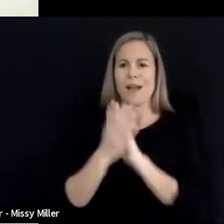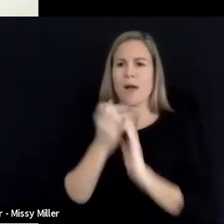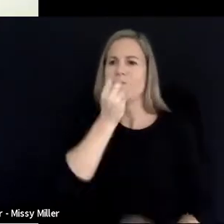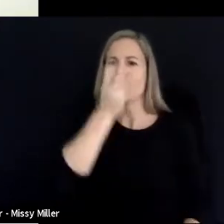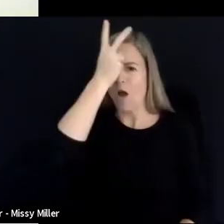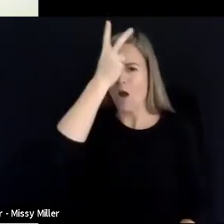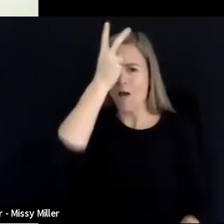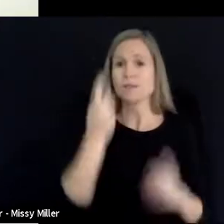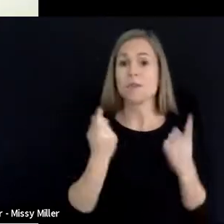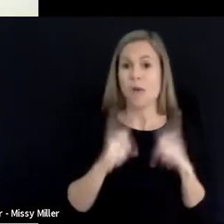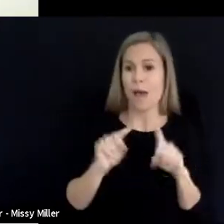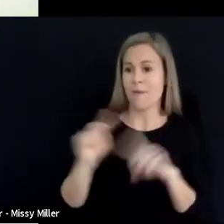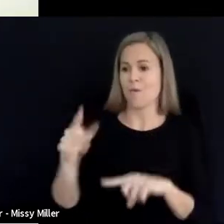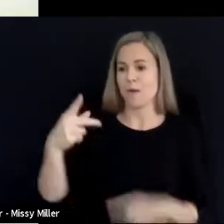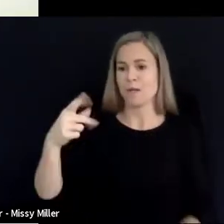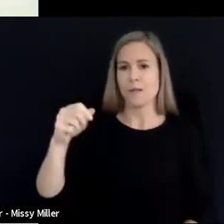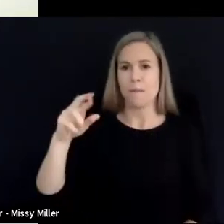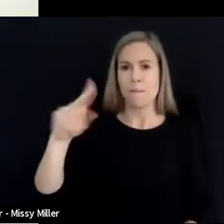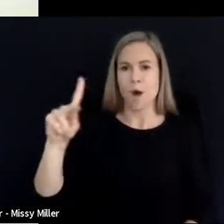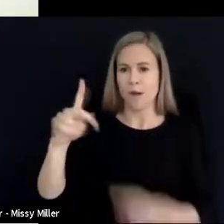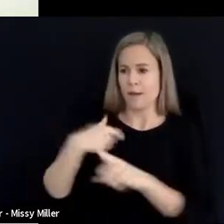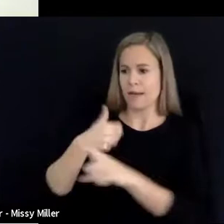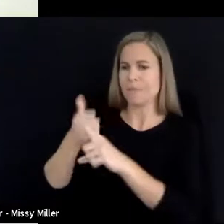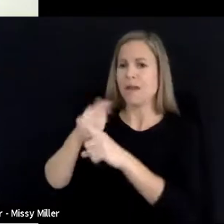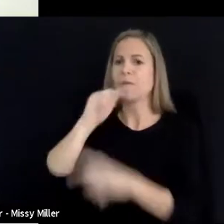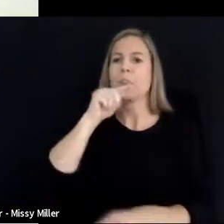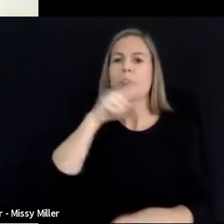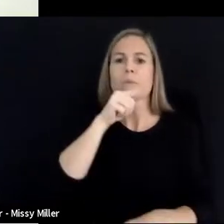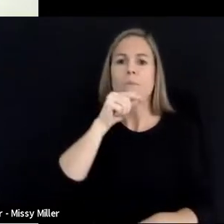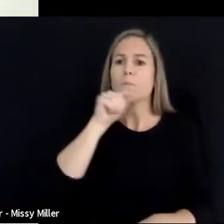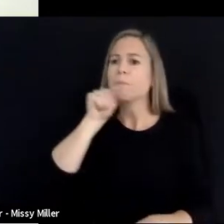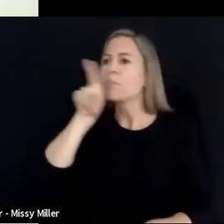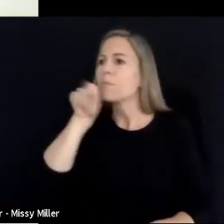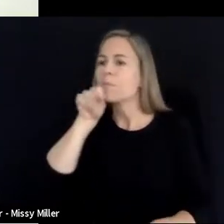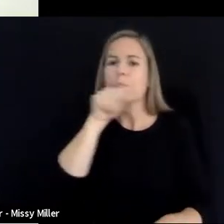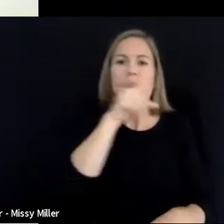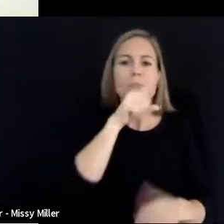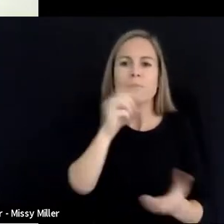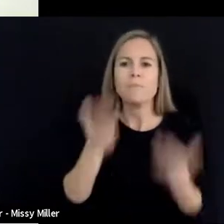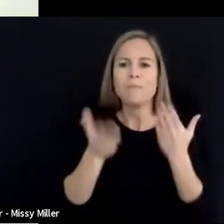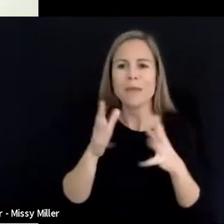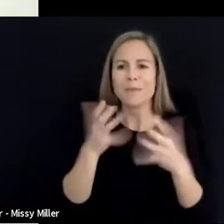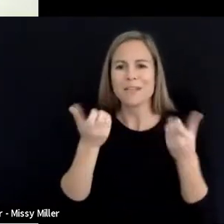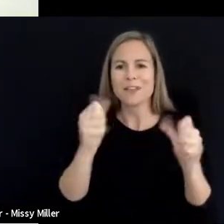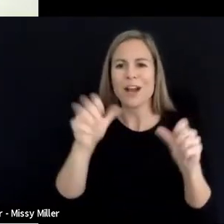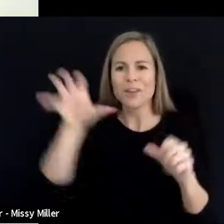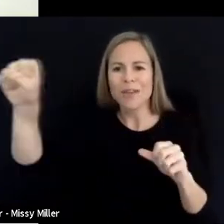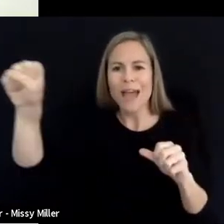I thought maybe catching flies, I wasn't sure, but you know, he's enjoying himself.